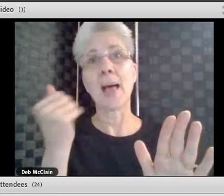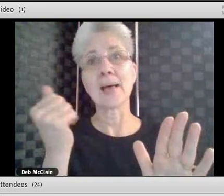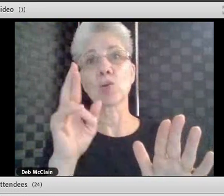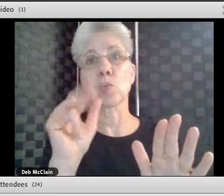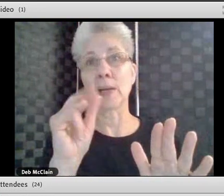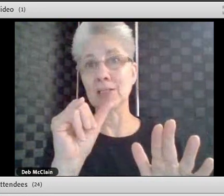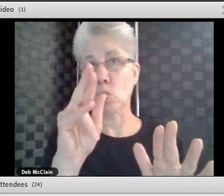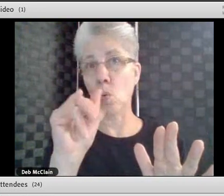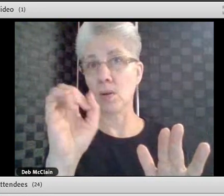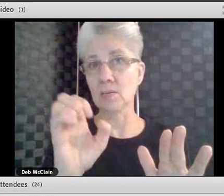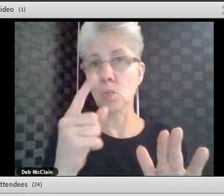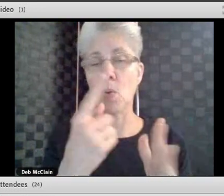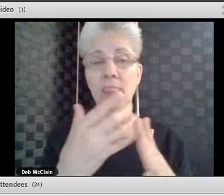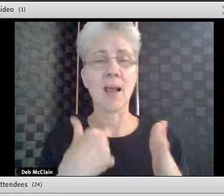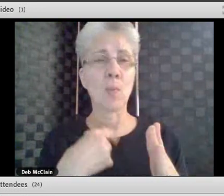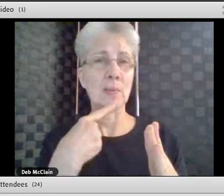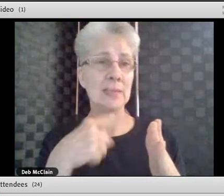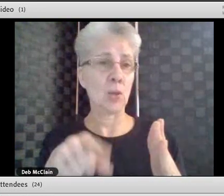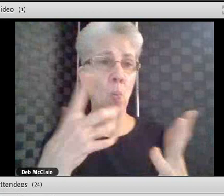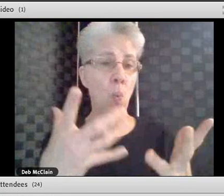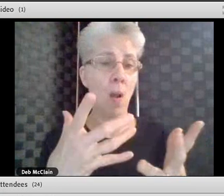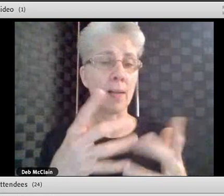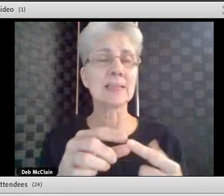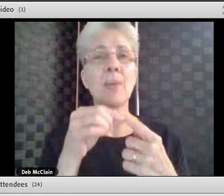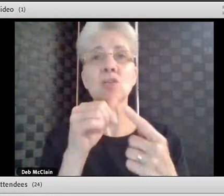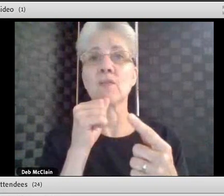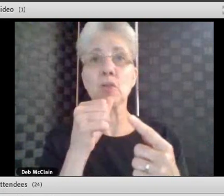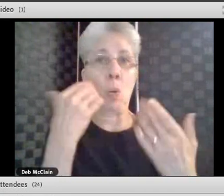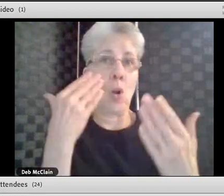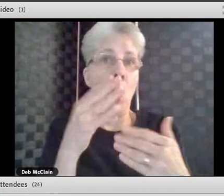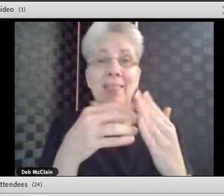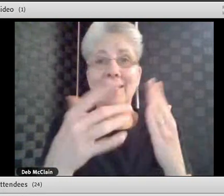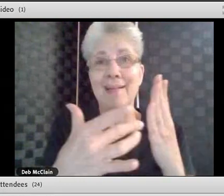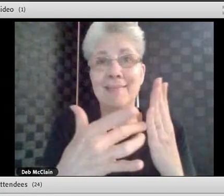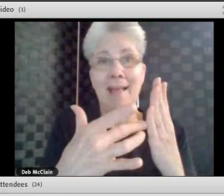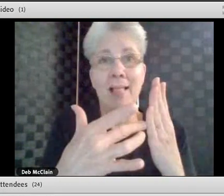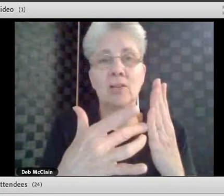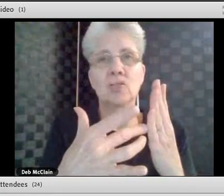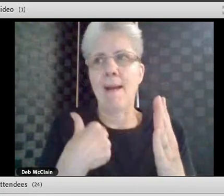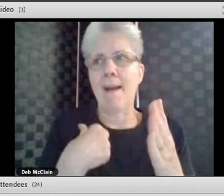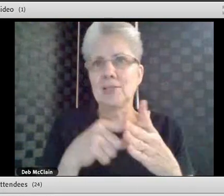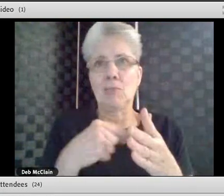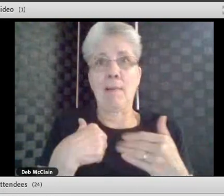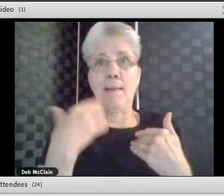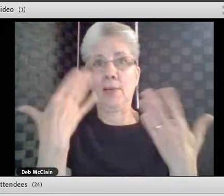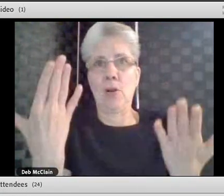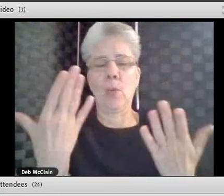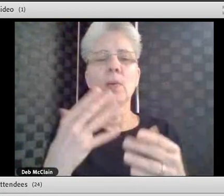people are our greatest resource. One of the things I would say first off, especially if you don't know all the technology,